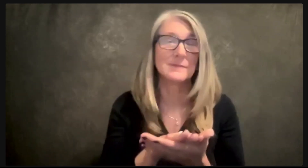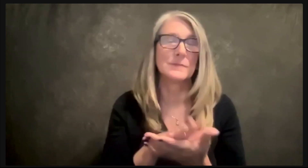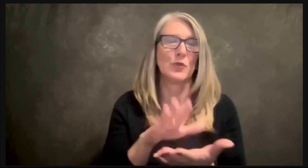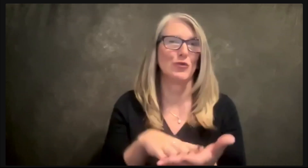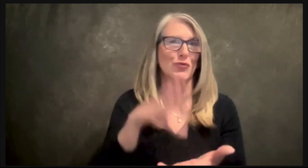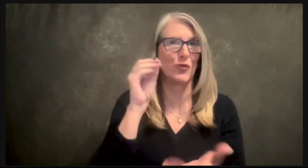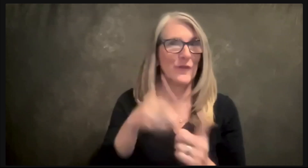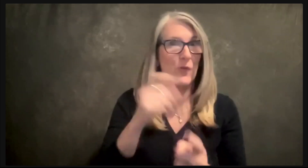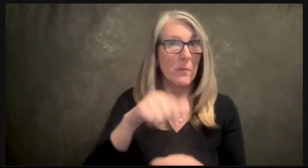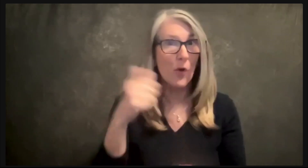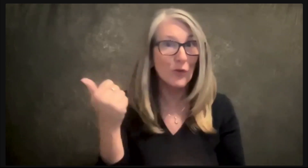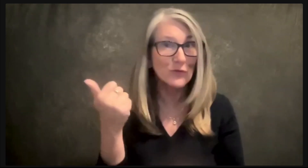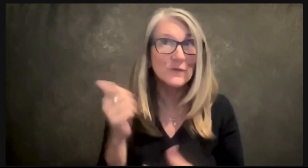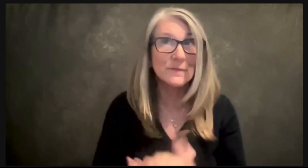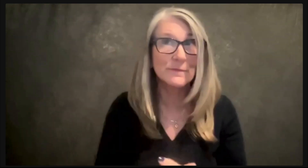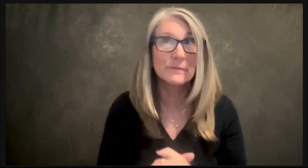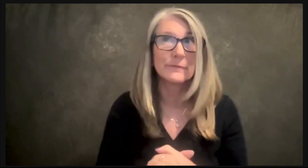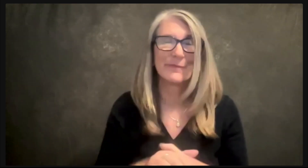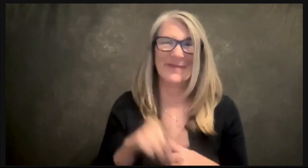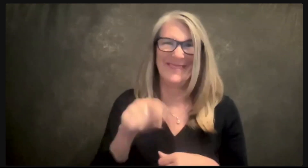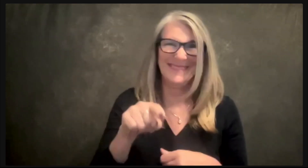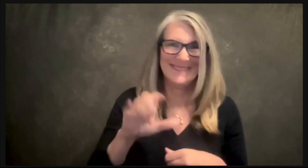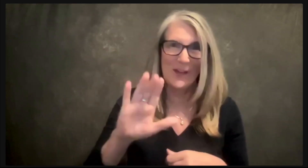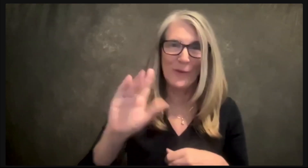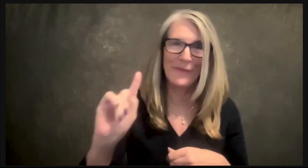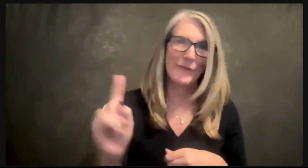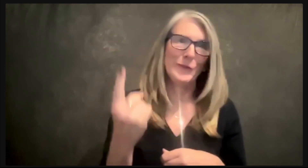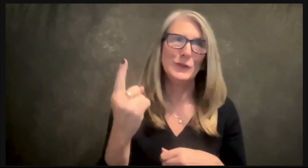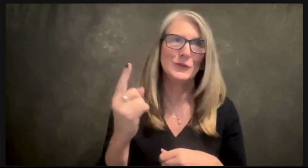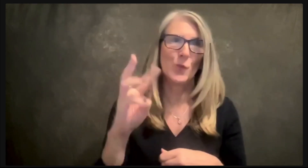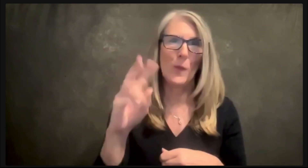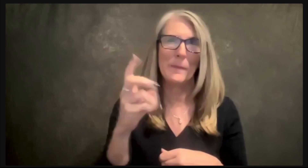Captioned Media for Your Campus, Learning from Others.